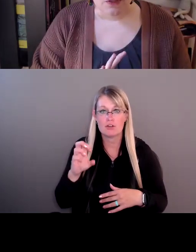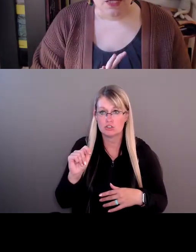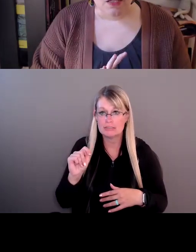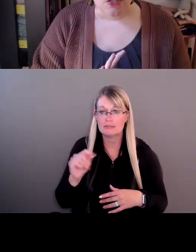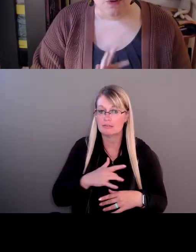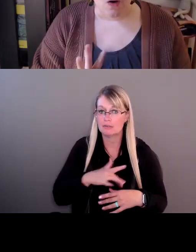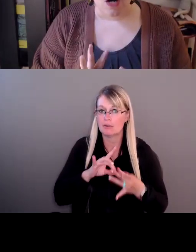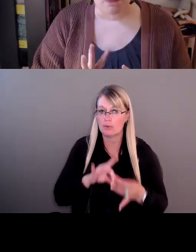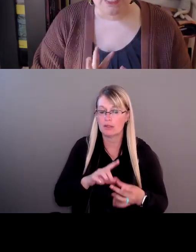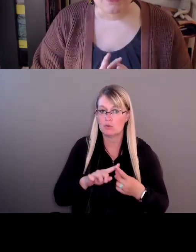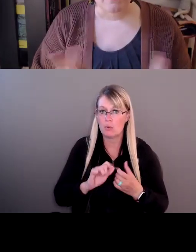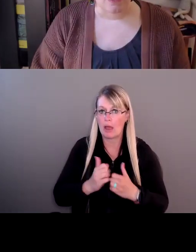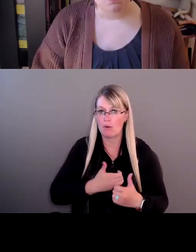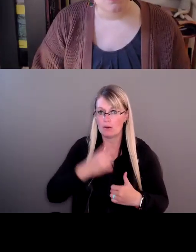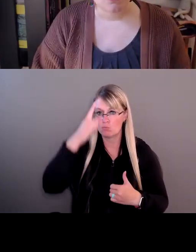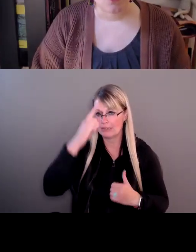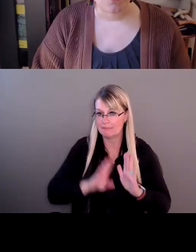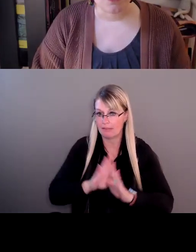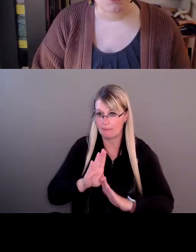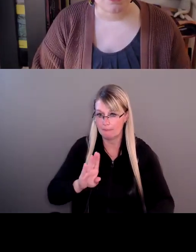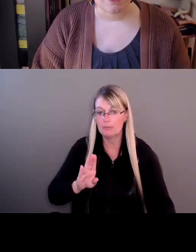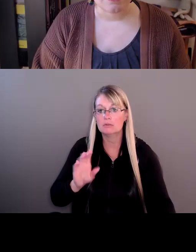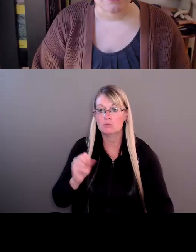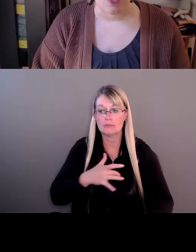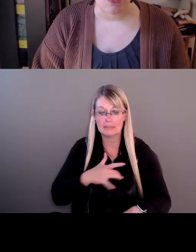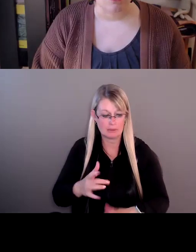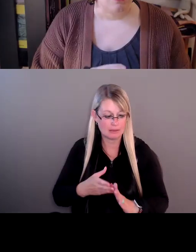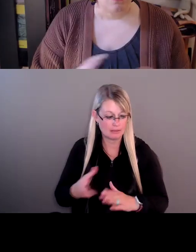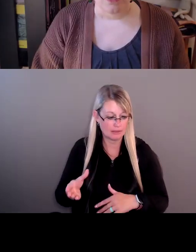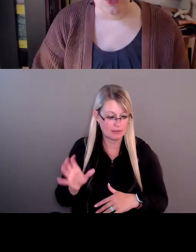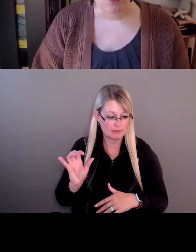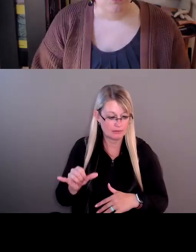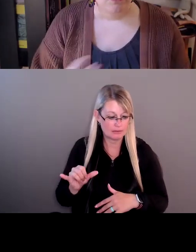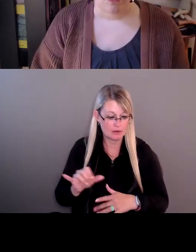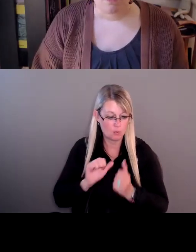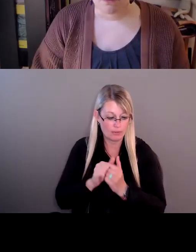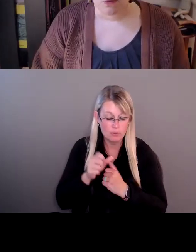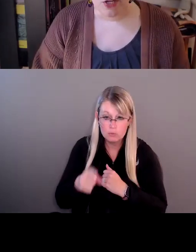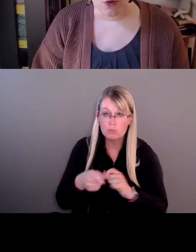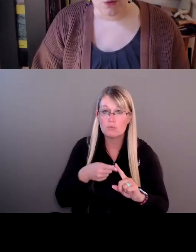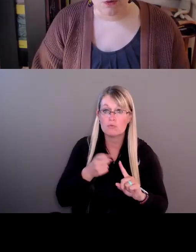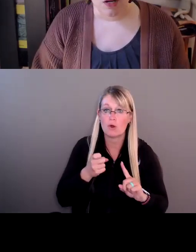related to how our brains develop, so they are typically things that are with you from when you